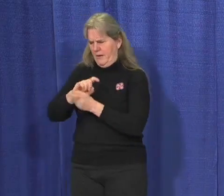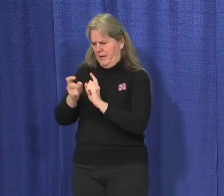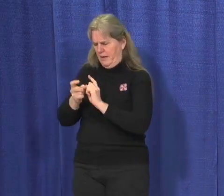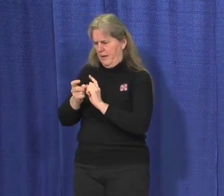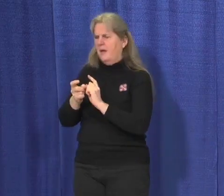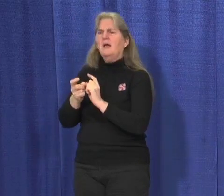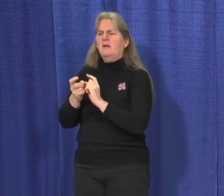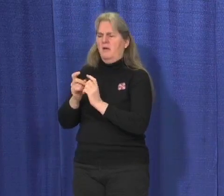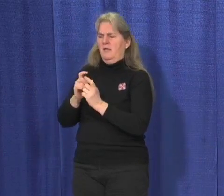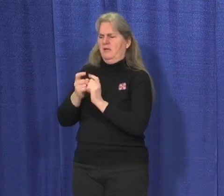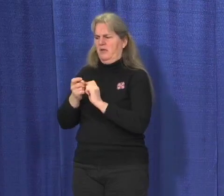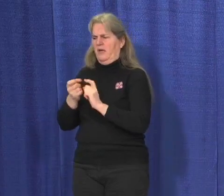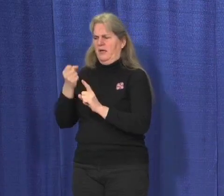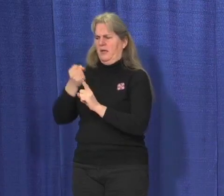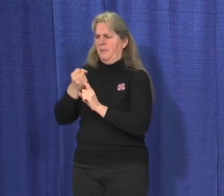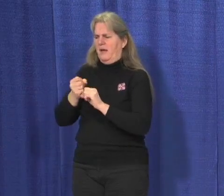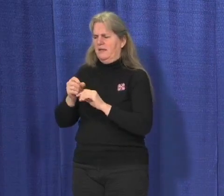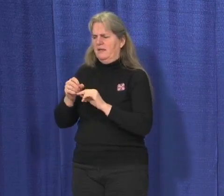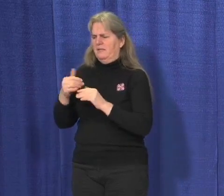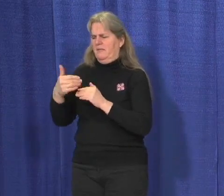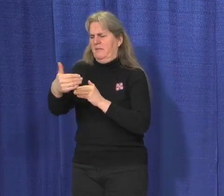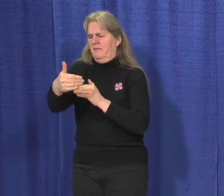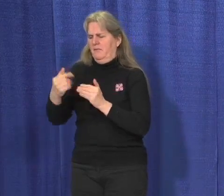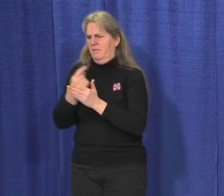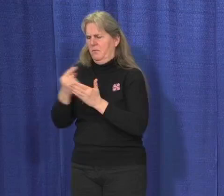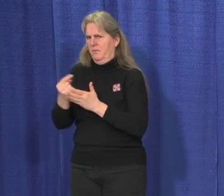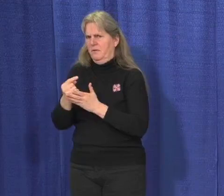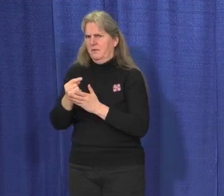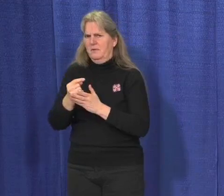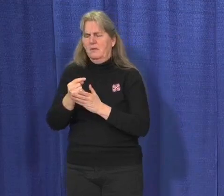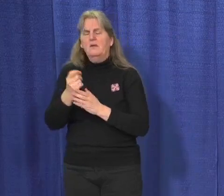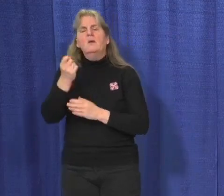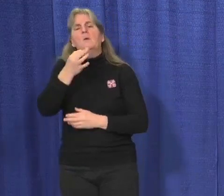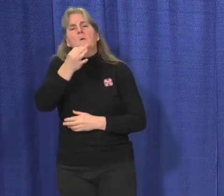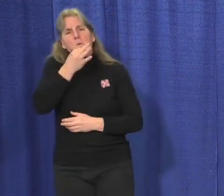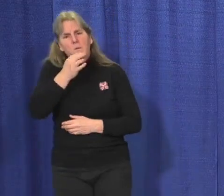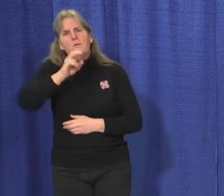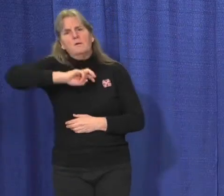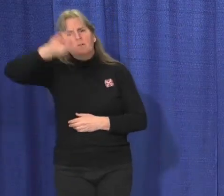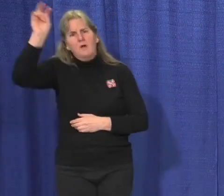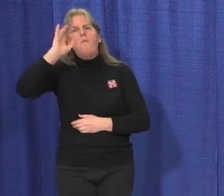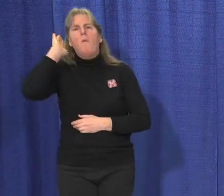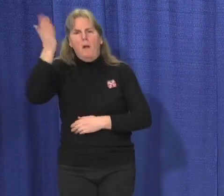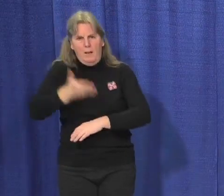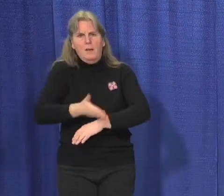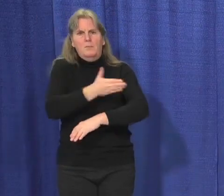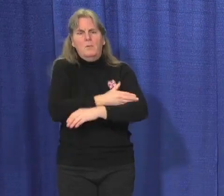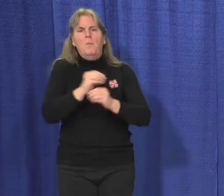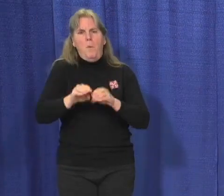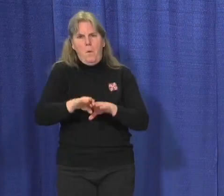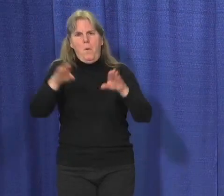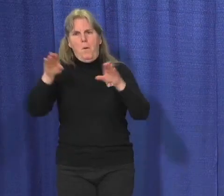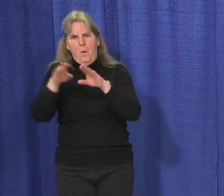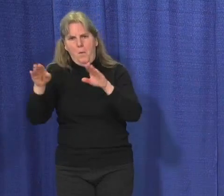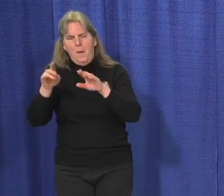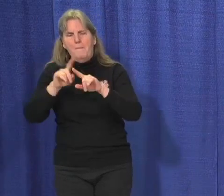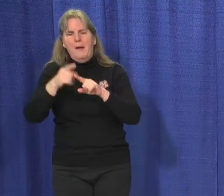variants will take us. Travel for Canadians will get better soon but we as Canadians